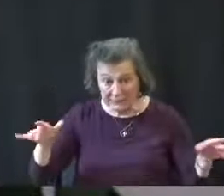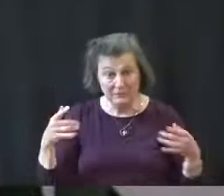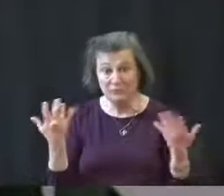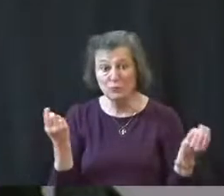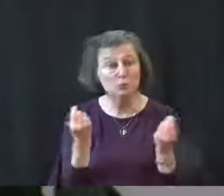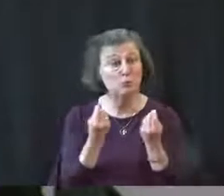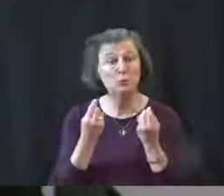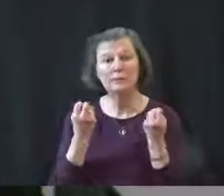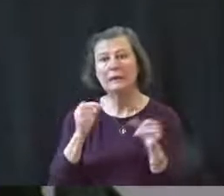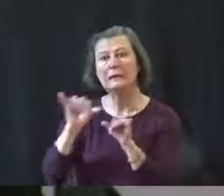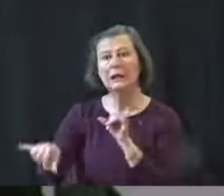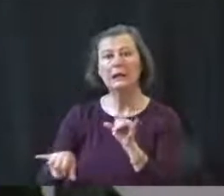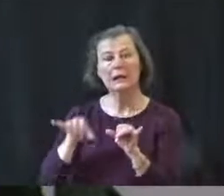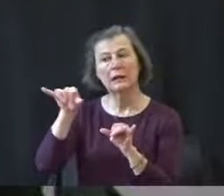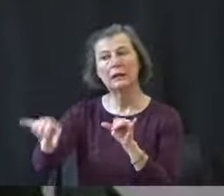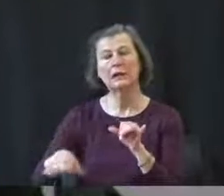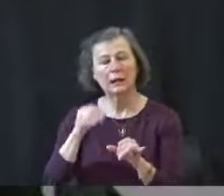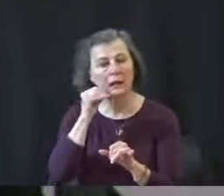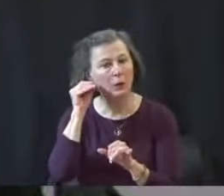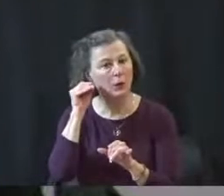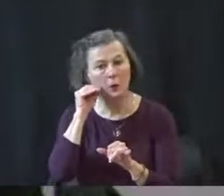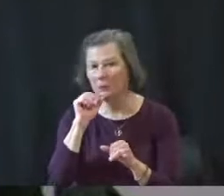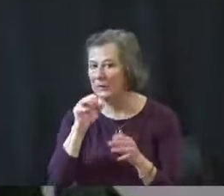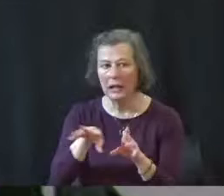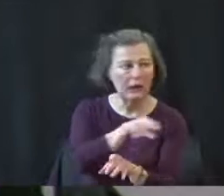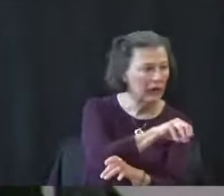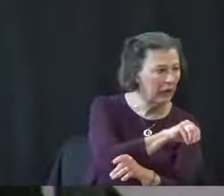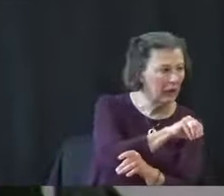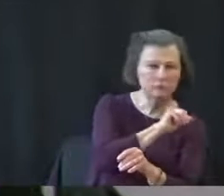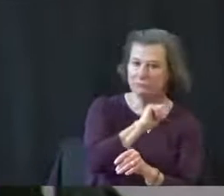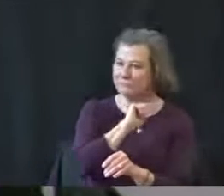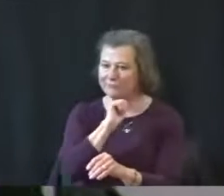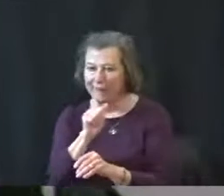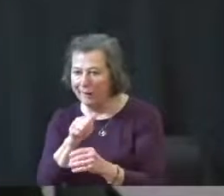getting out mixing with a lot of people doing what we used to do before.